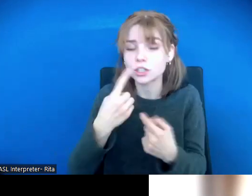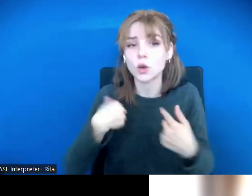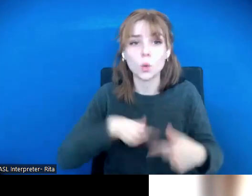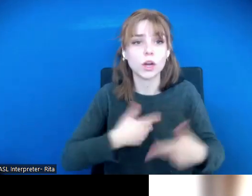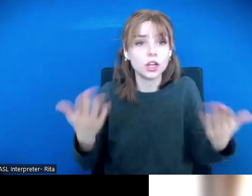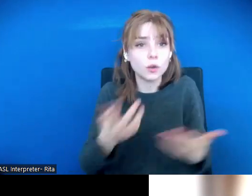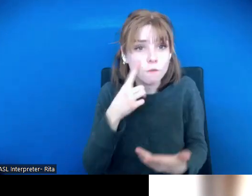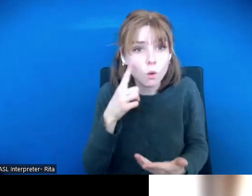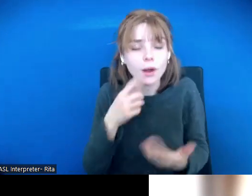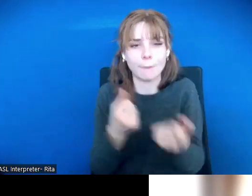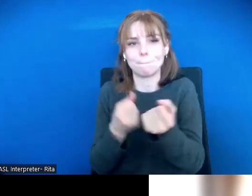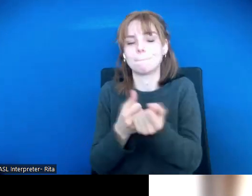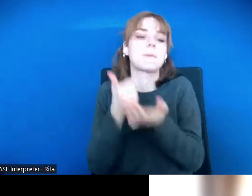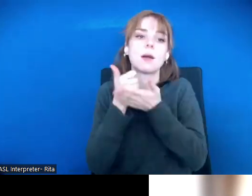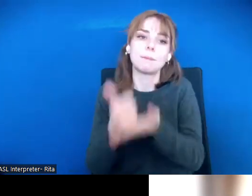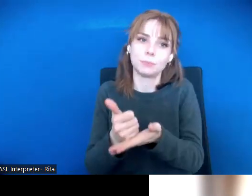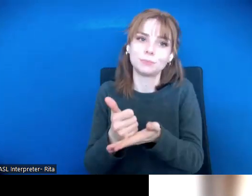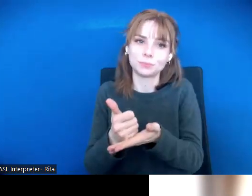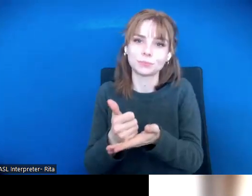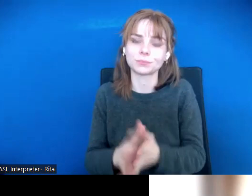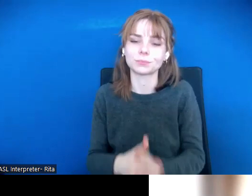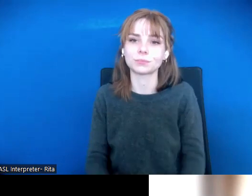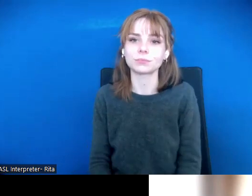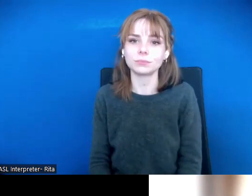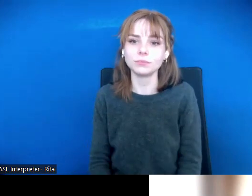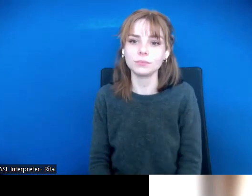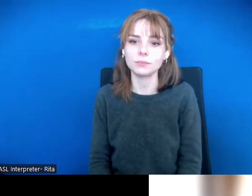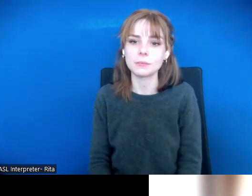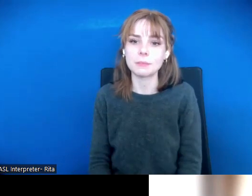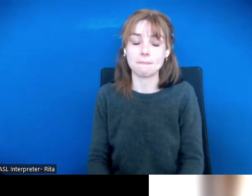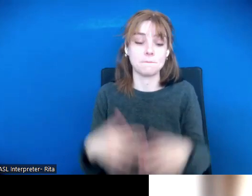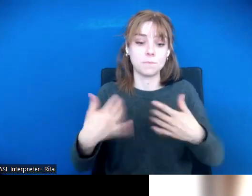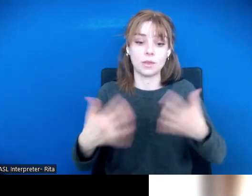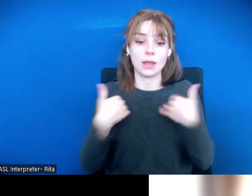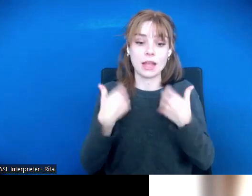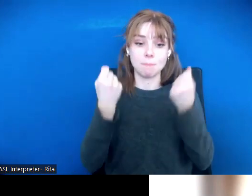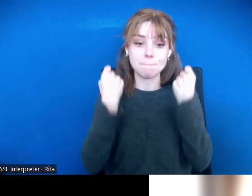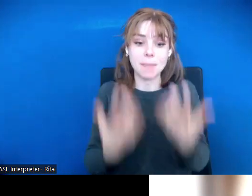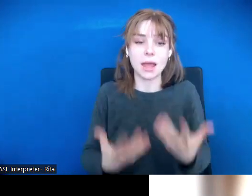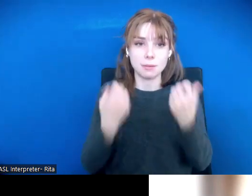And also at the end I will put my email in the chat. Feel free to reach out to me. No question is silly.